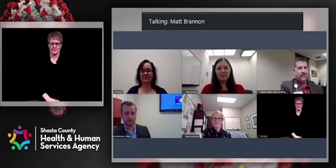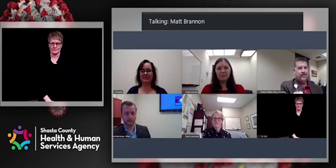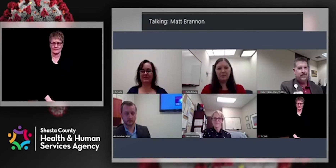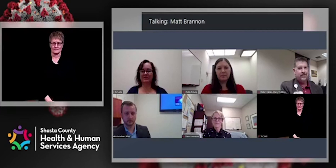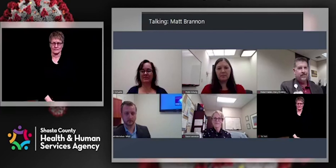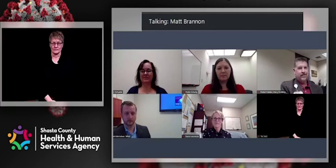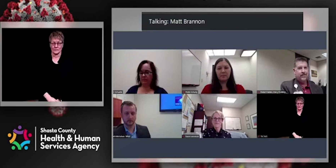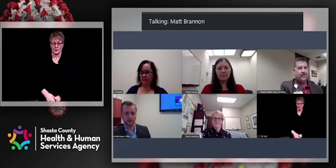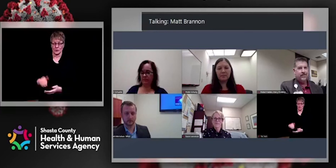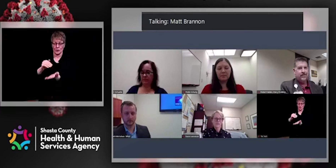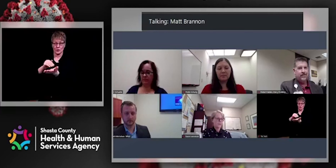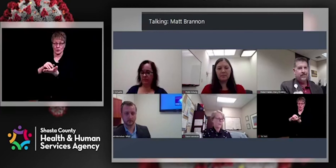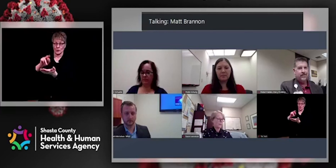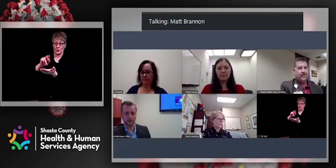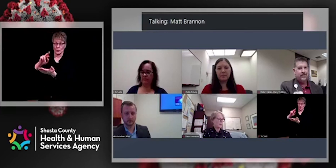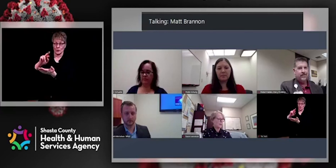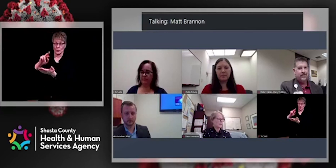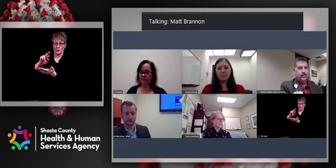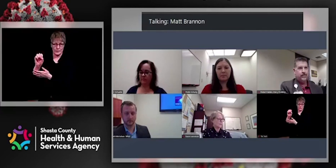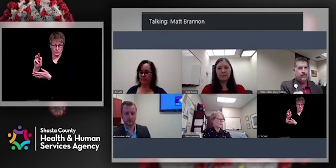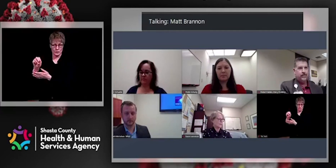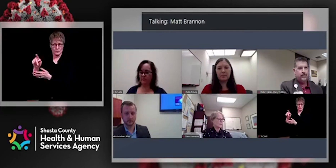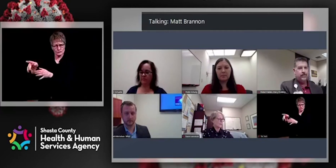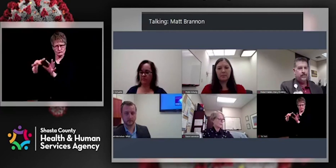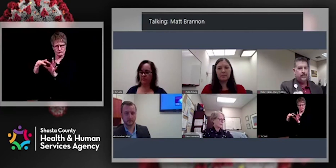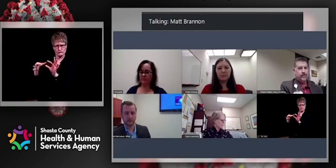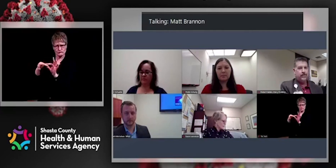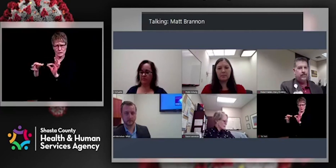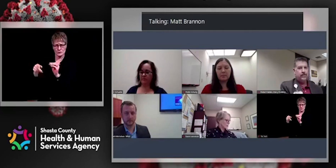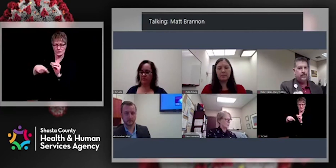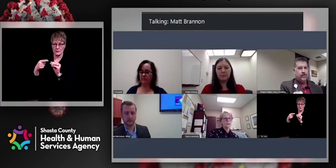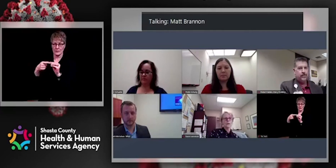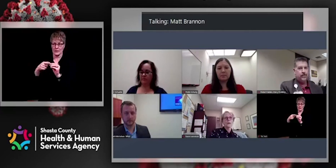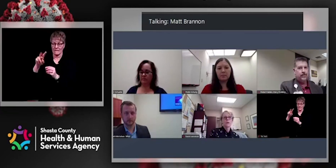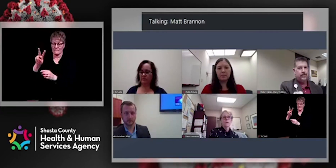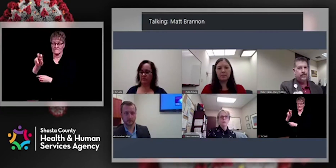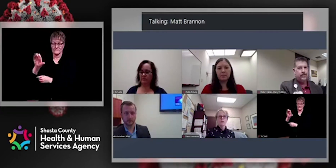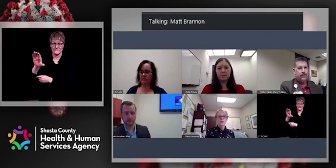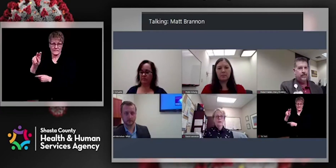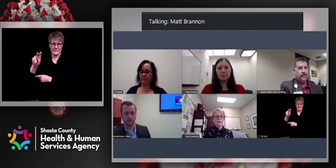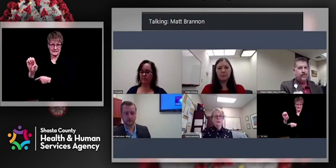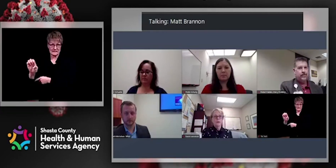we'll be getting some doses next week. Can you tell us how they'll be distributing them? They